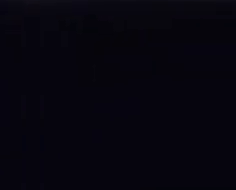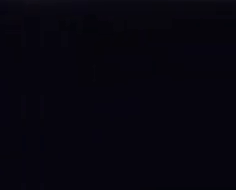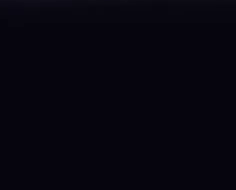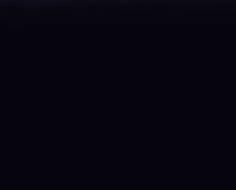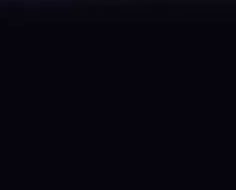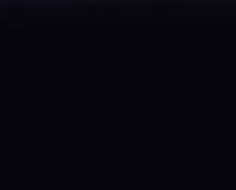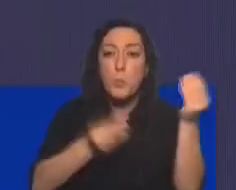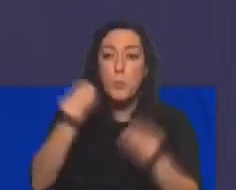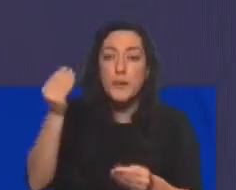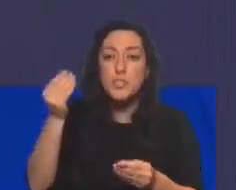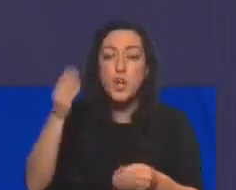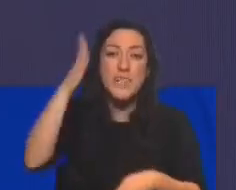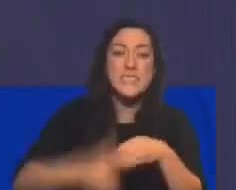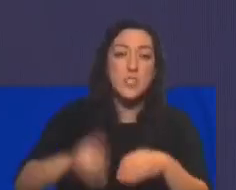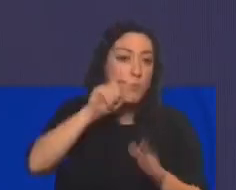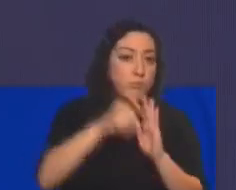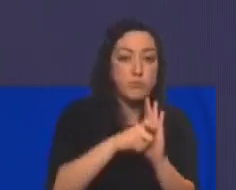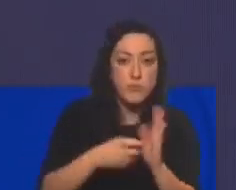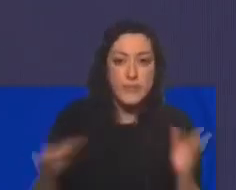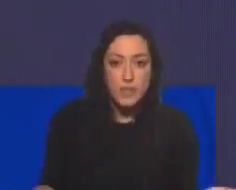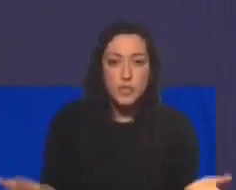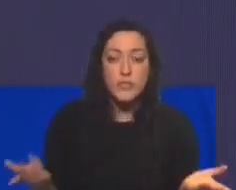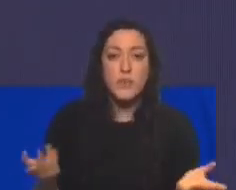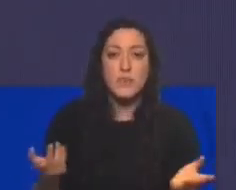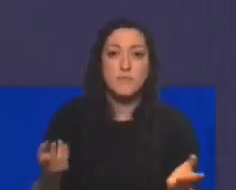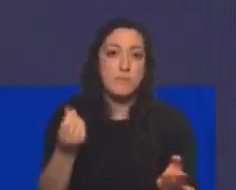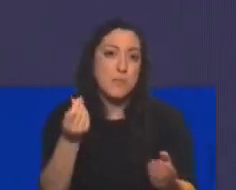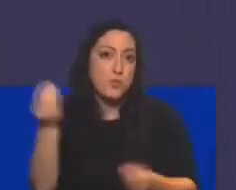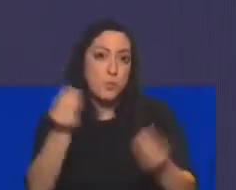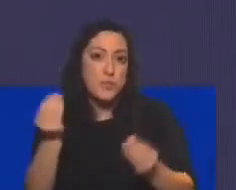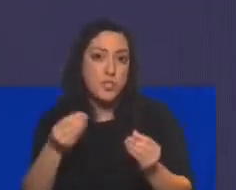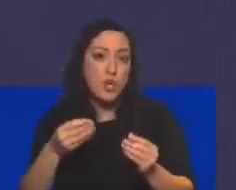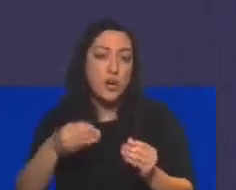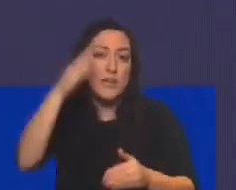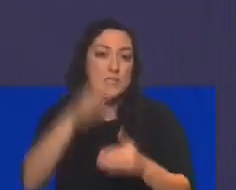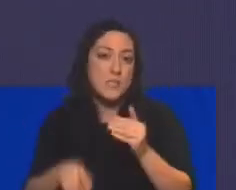effect. Of course, by violating the budget restriction. Of course, if he